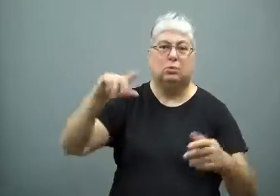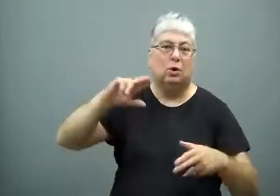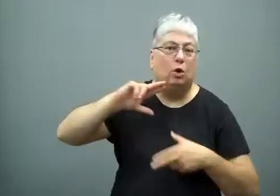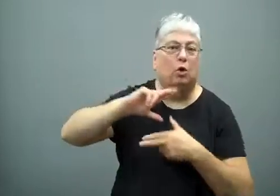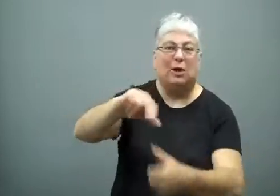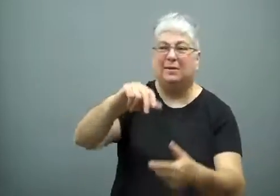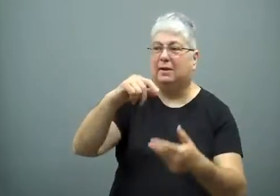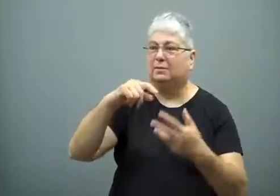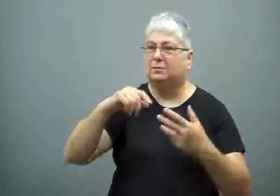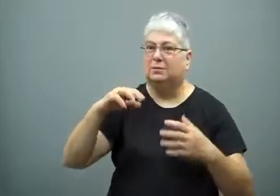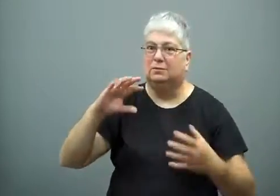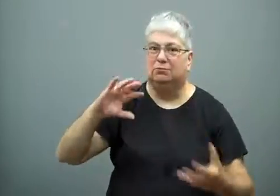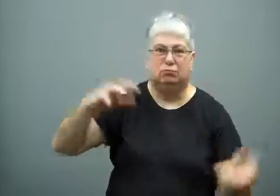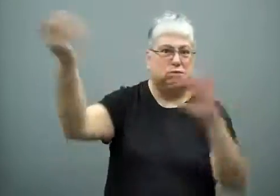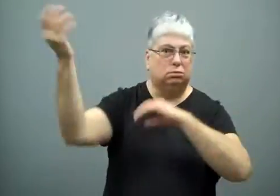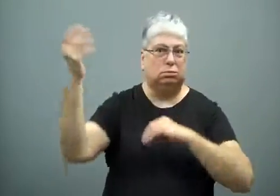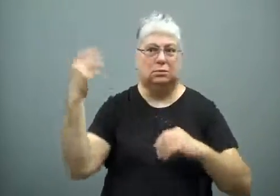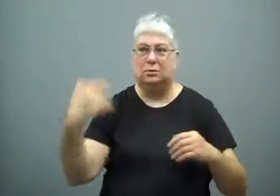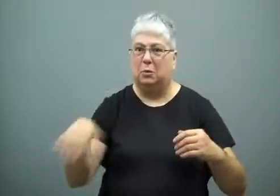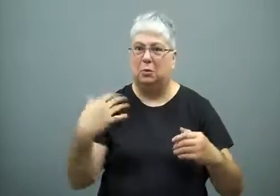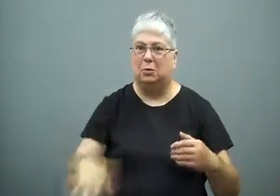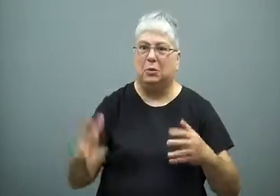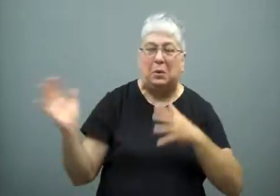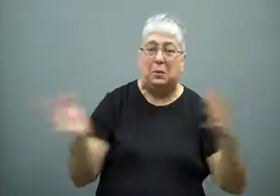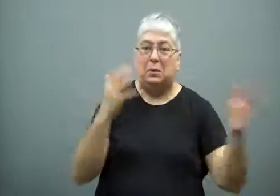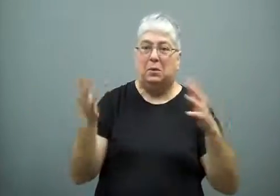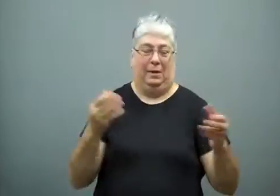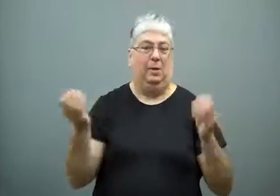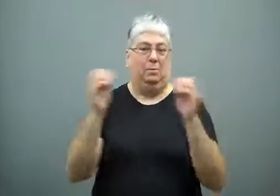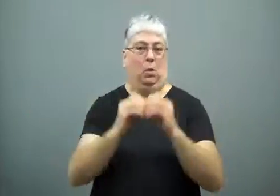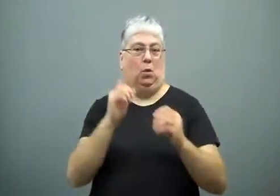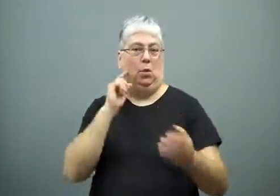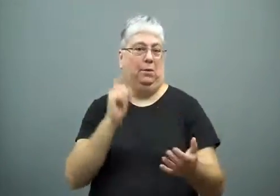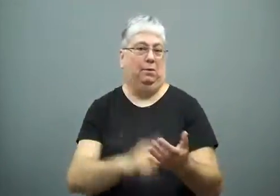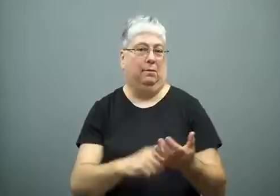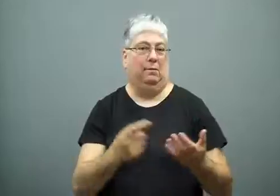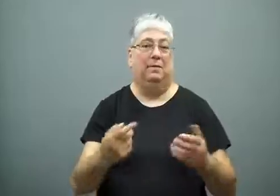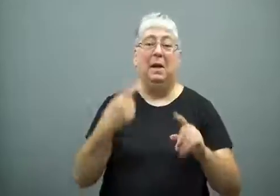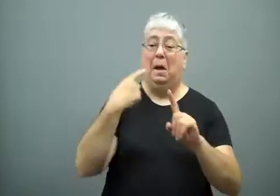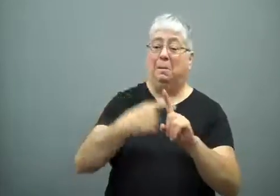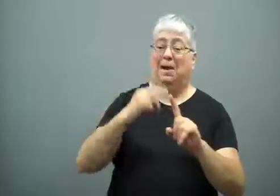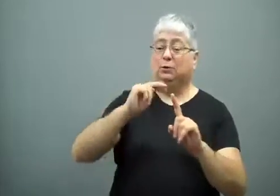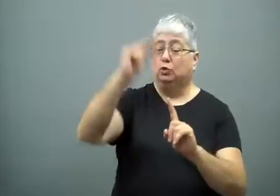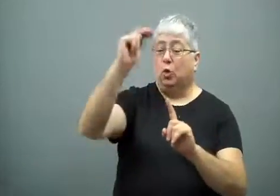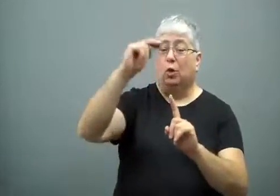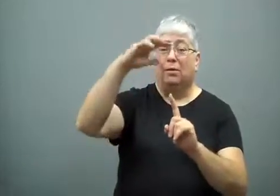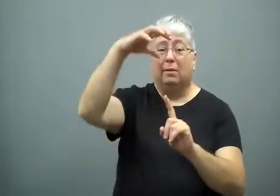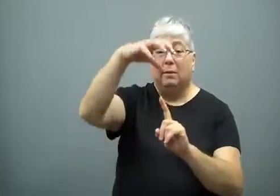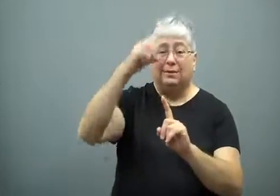hurricanes, winds and other noticeable changes.